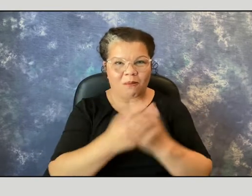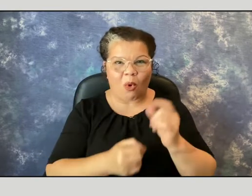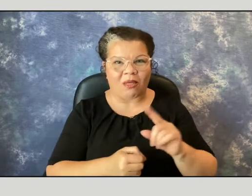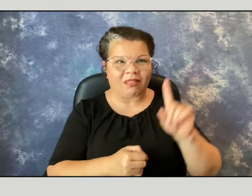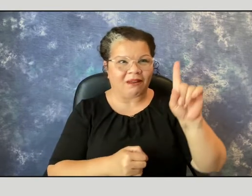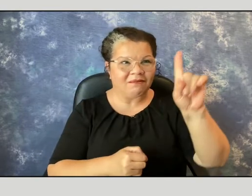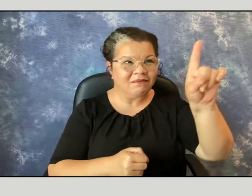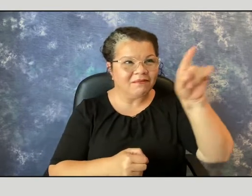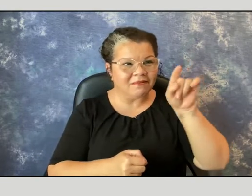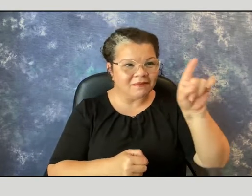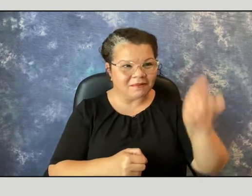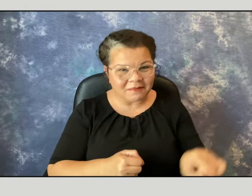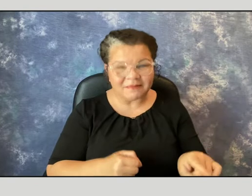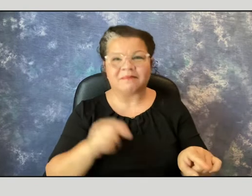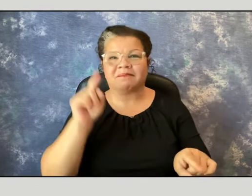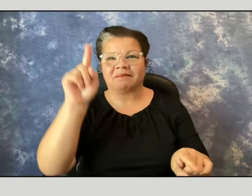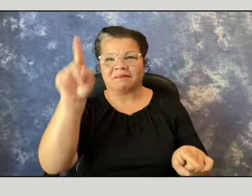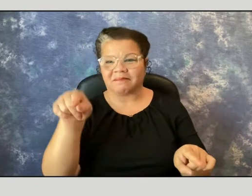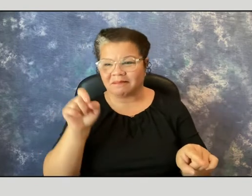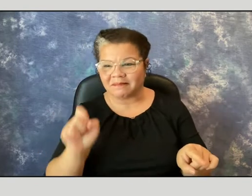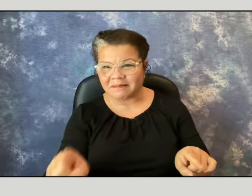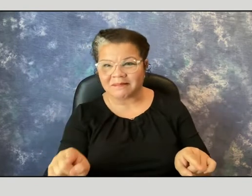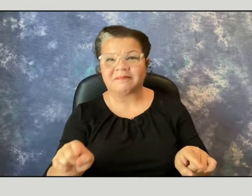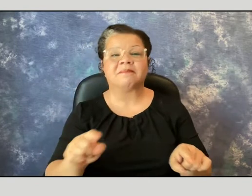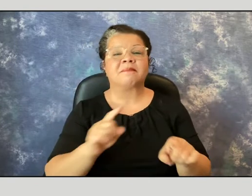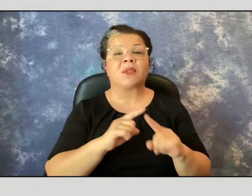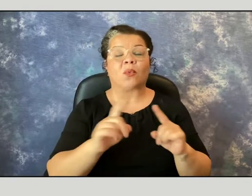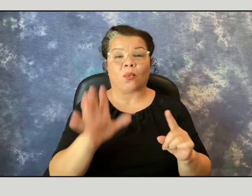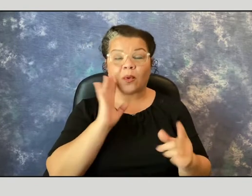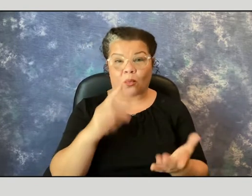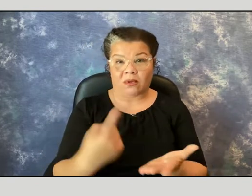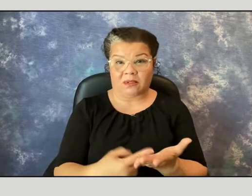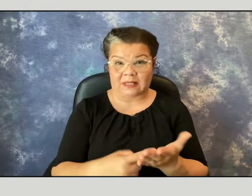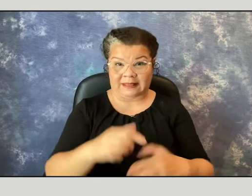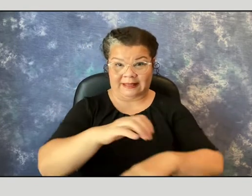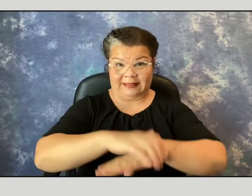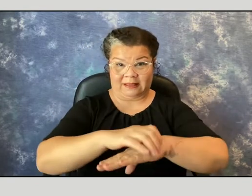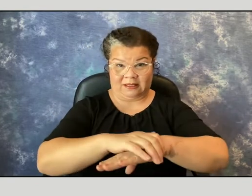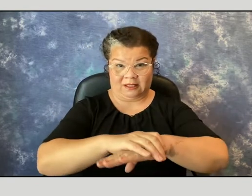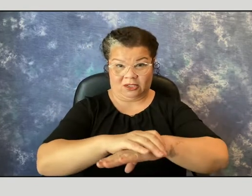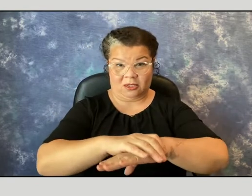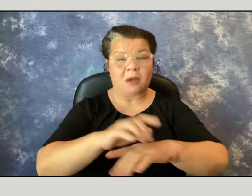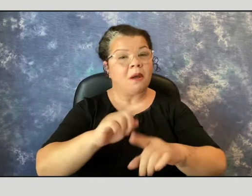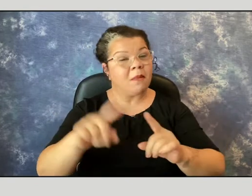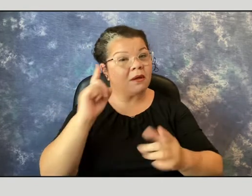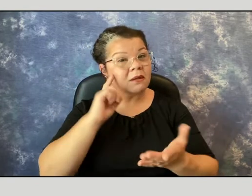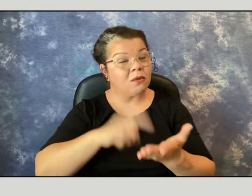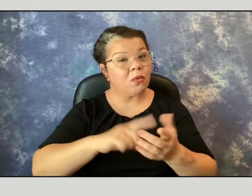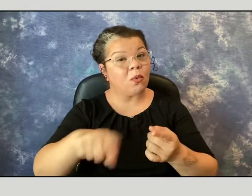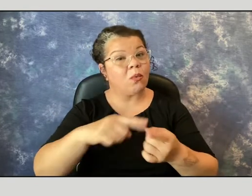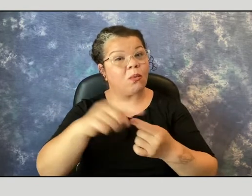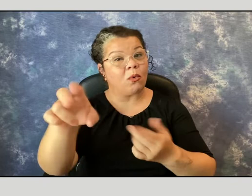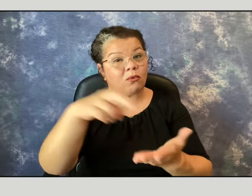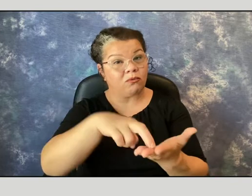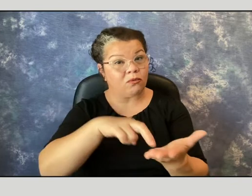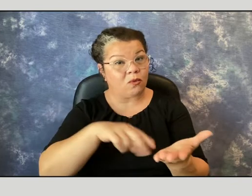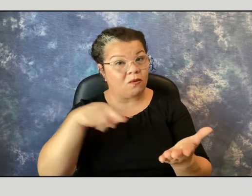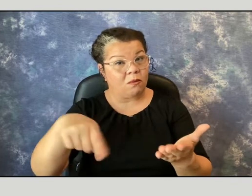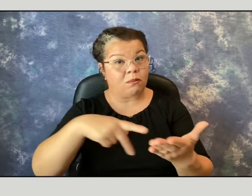We'll be conducting our discussion this afternoon in English, but as you noticed when you registered for the program, there is also live Spanish